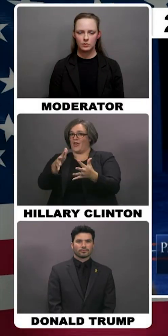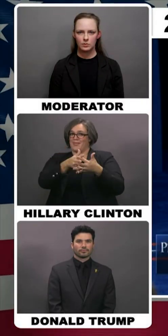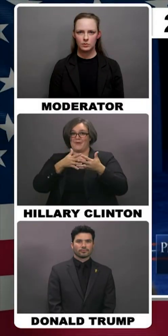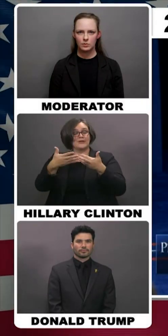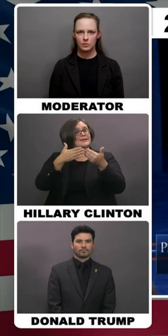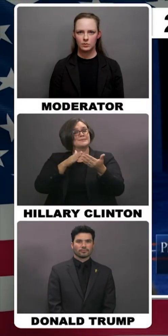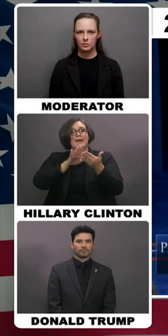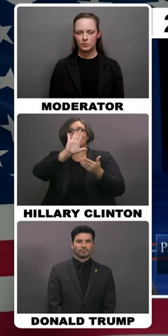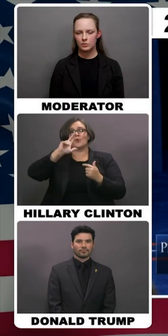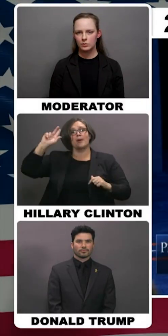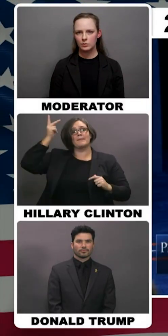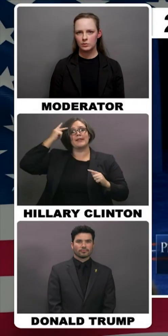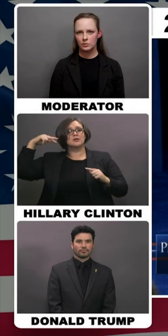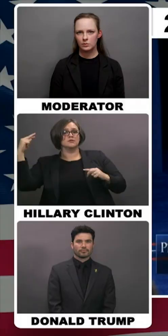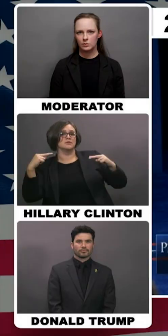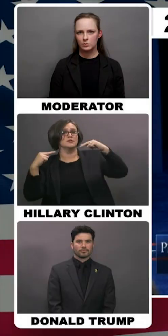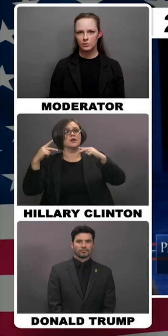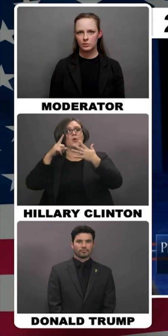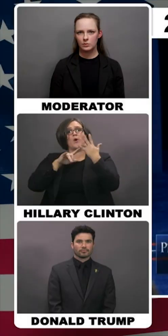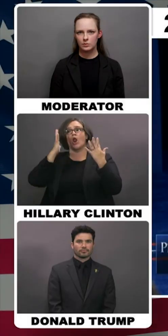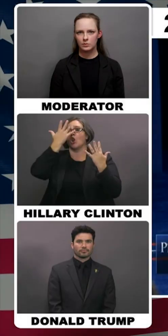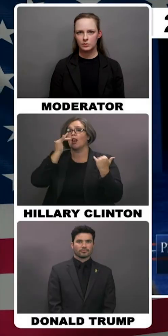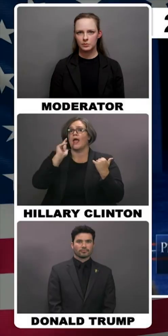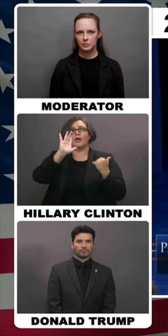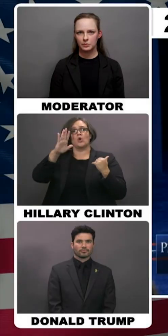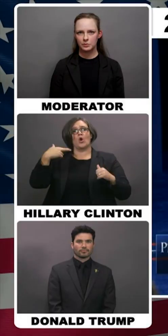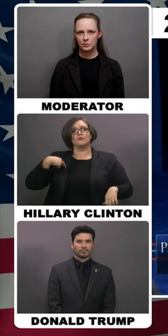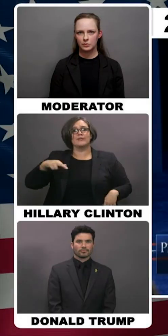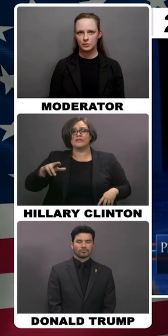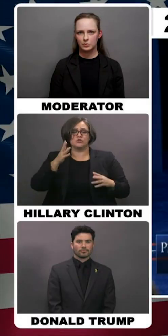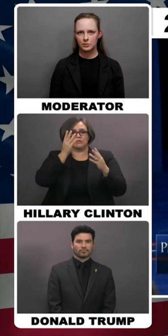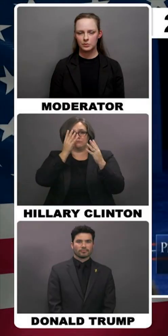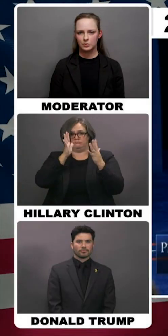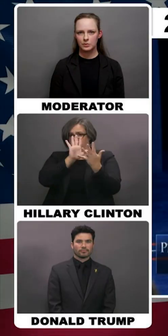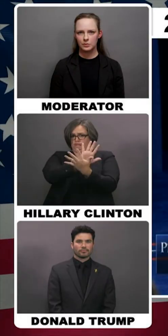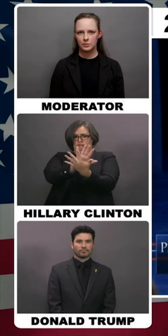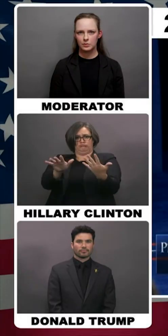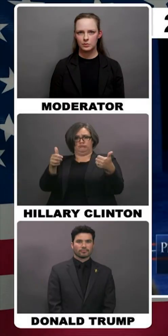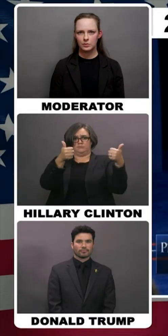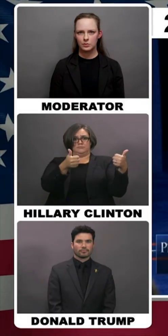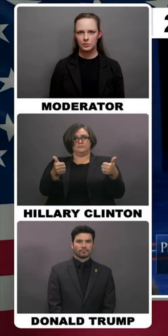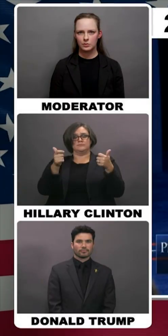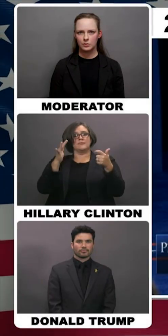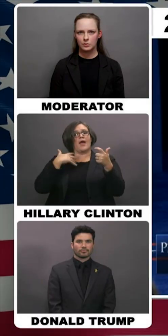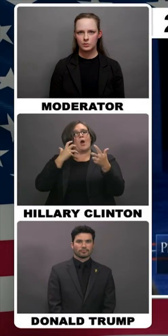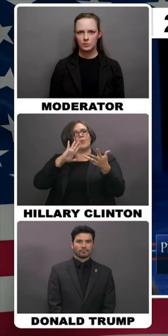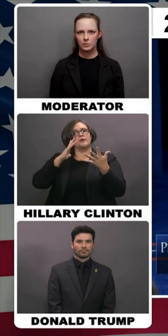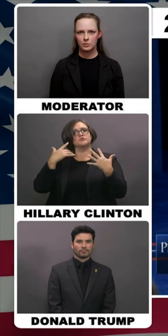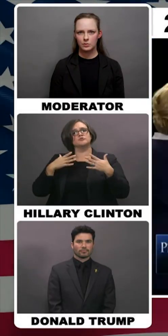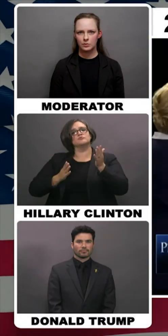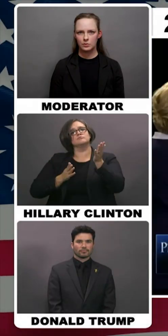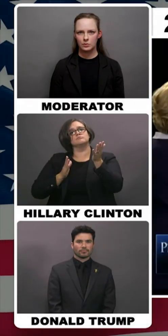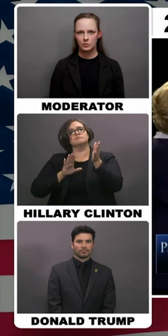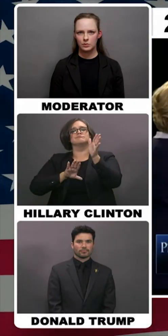what you look like, your religion, I want us to heal our country and bring it together because that's, I think, the best way for us